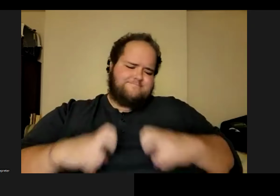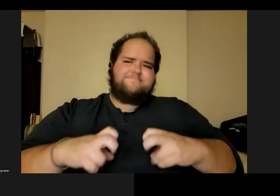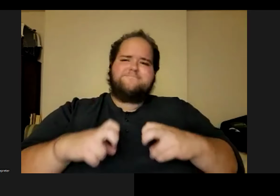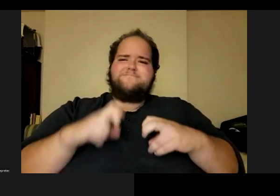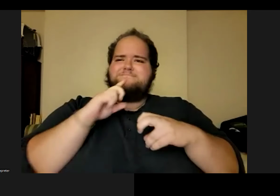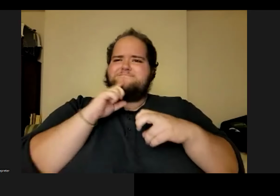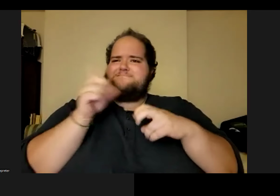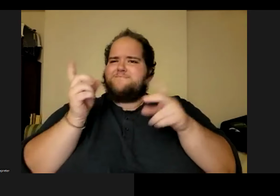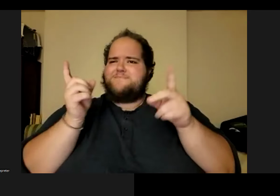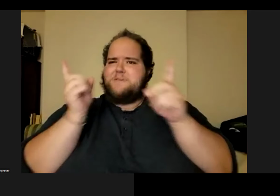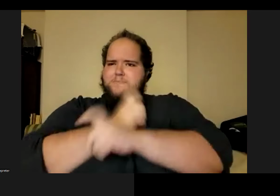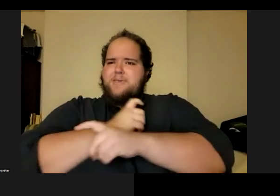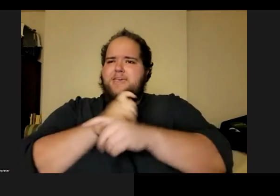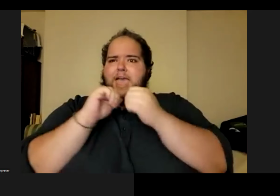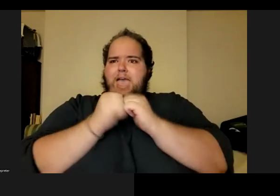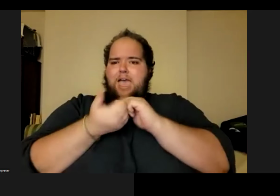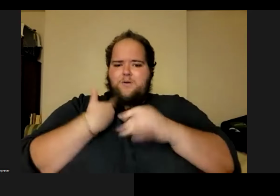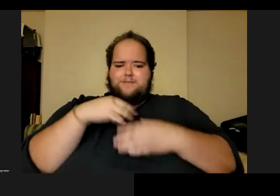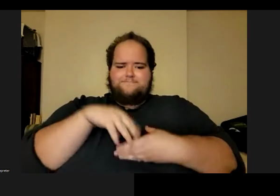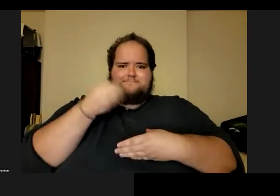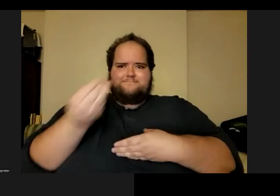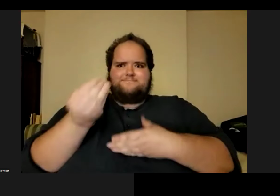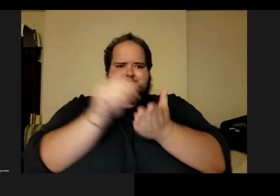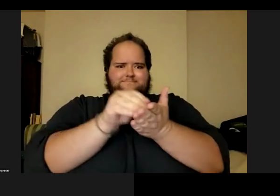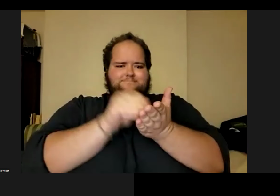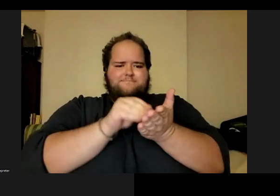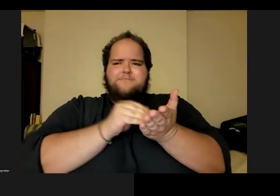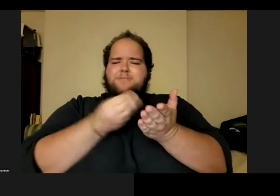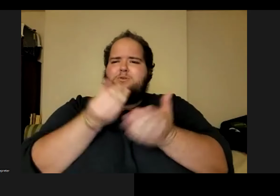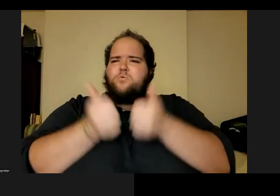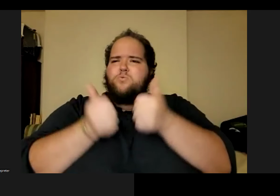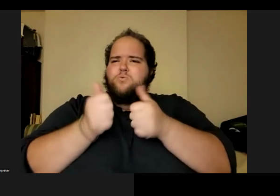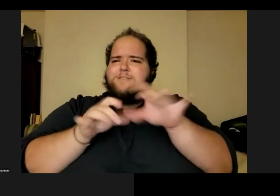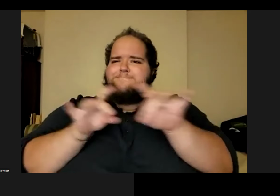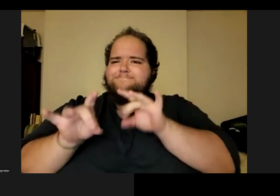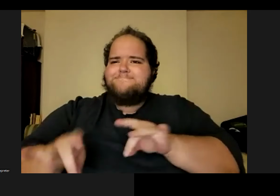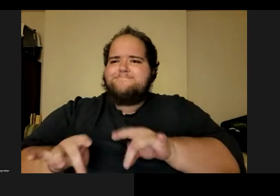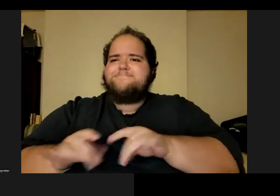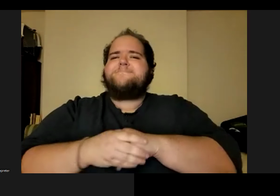about with your art. So my first tip.